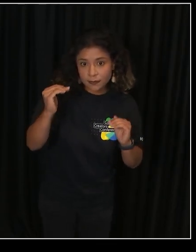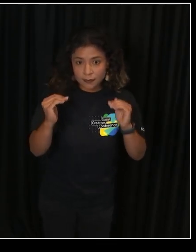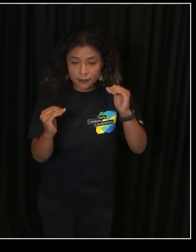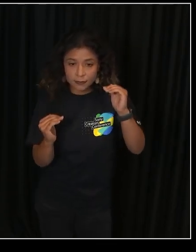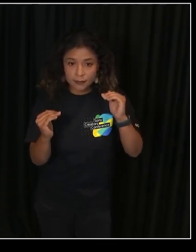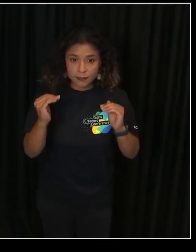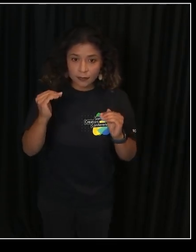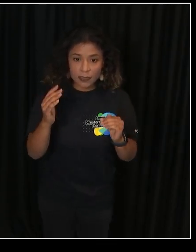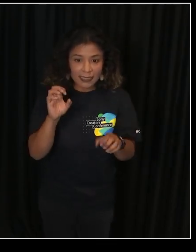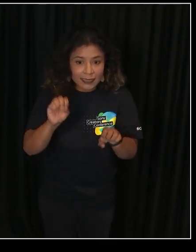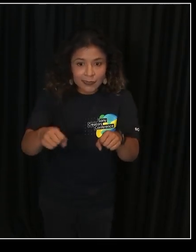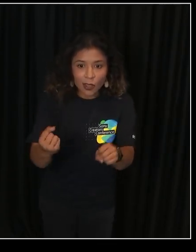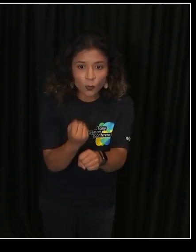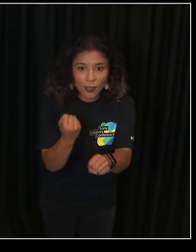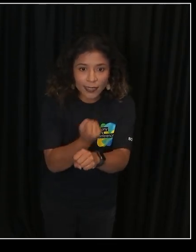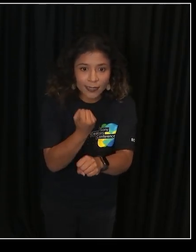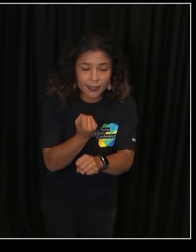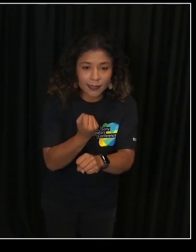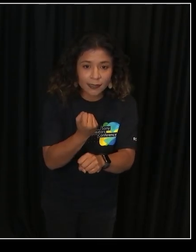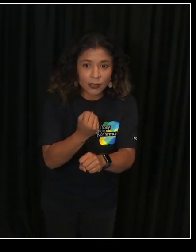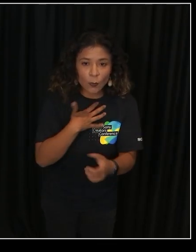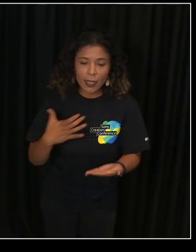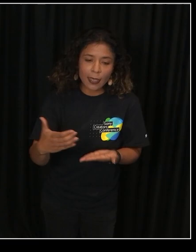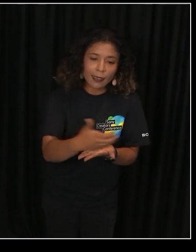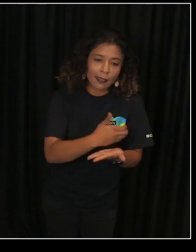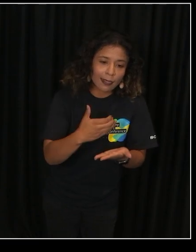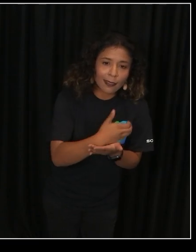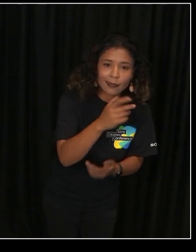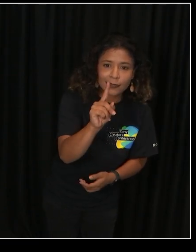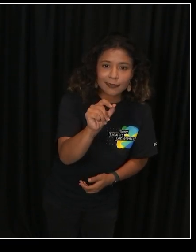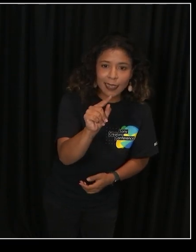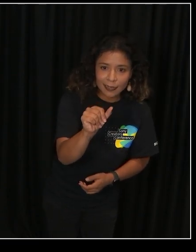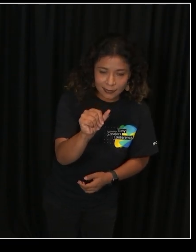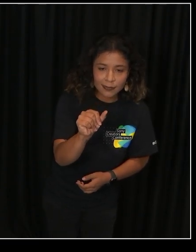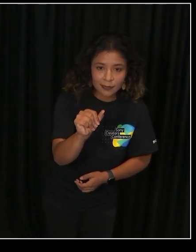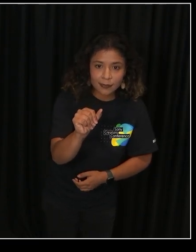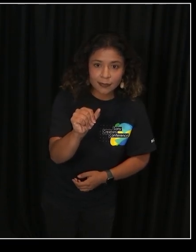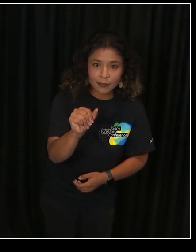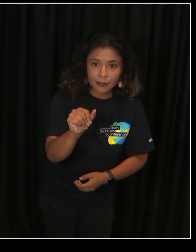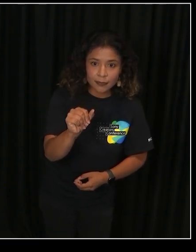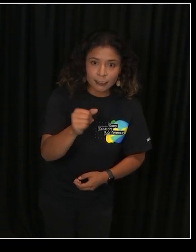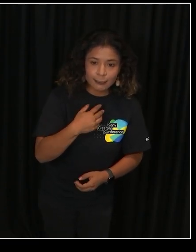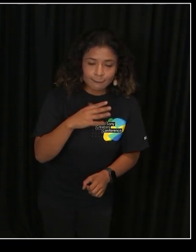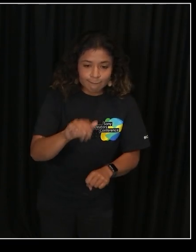So we took all of this information in, had to pick this individual policy that was going to be in the race.